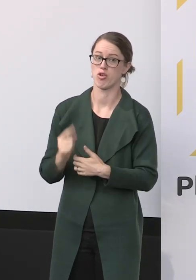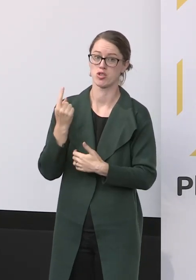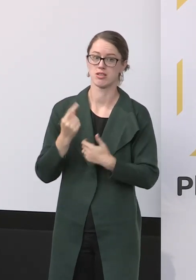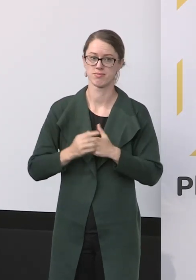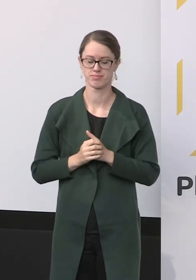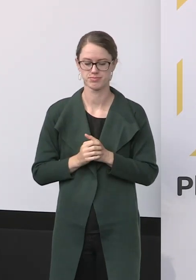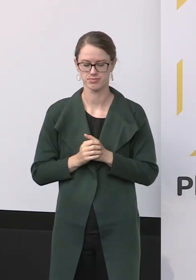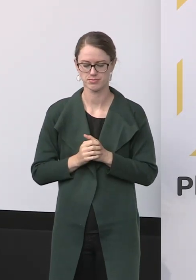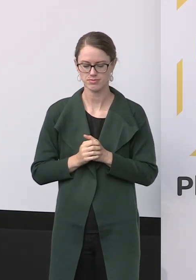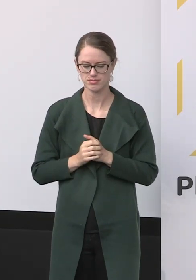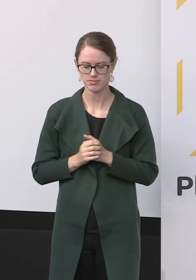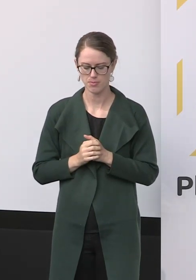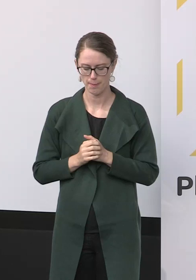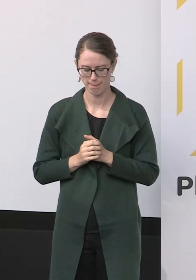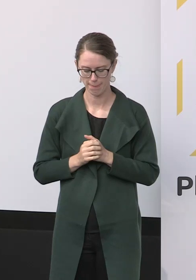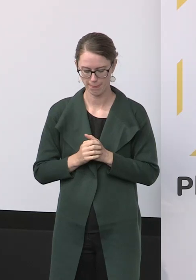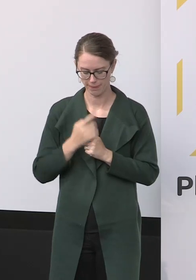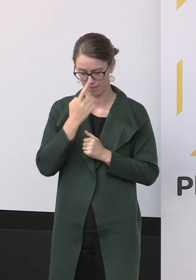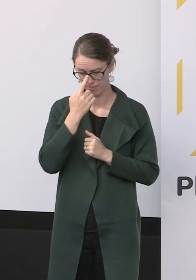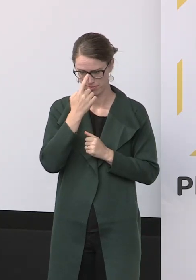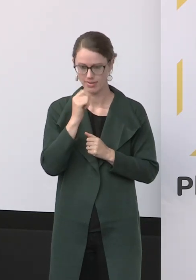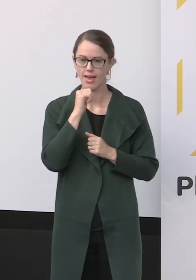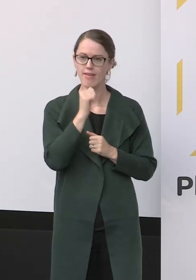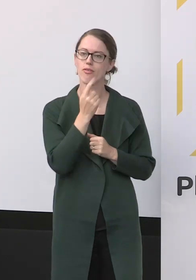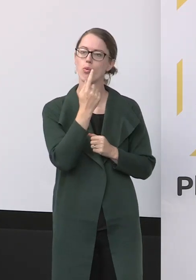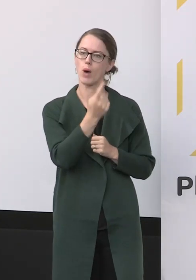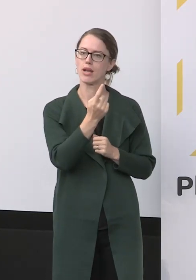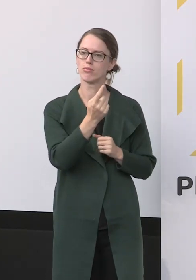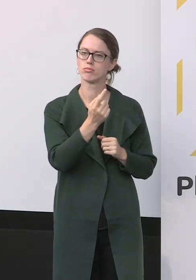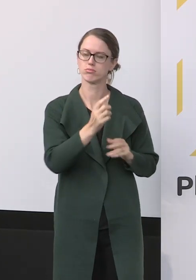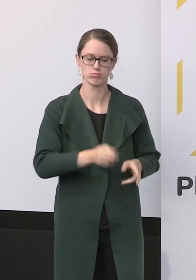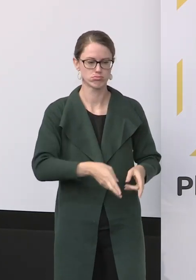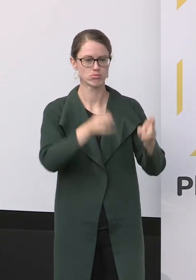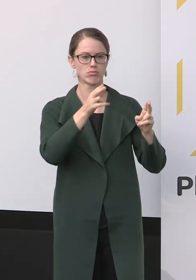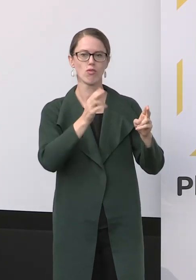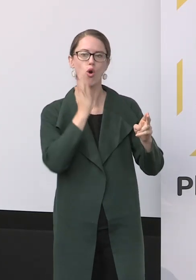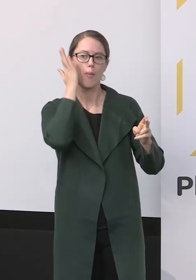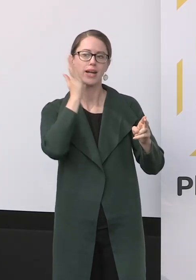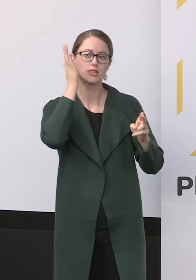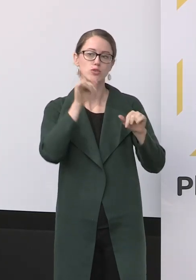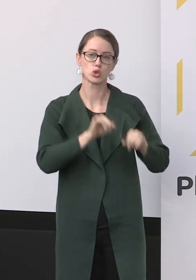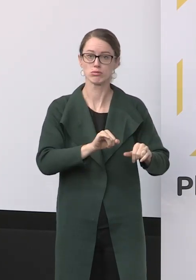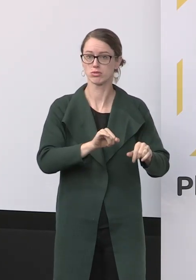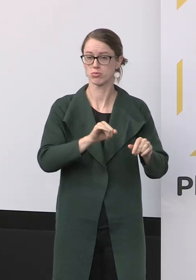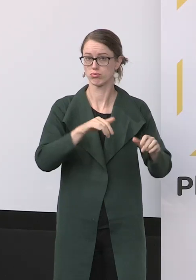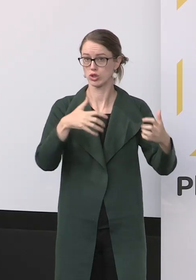in student halls, was being looked after. So, if an